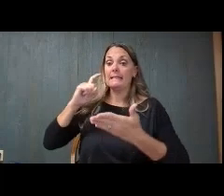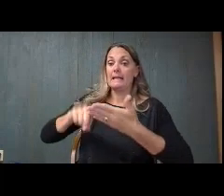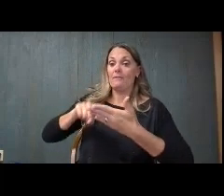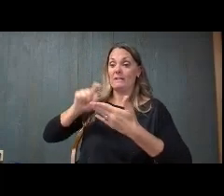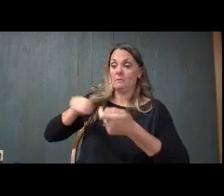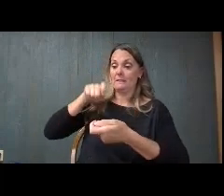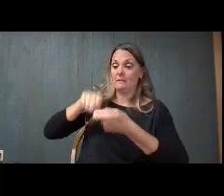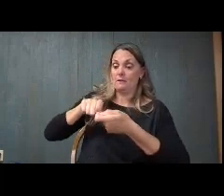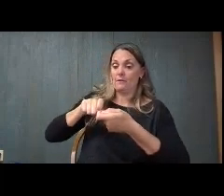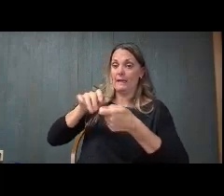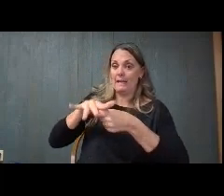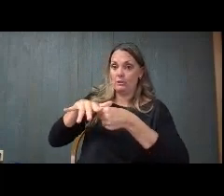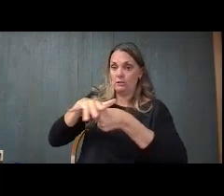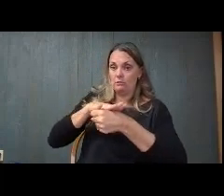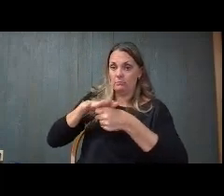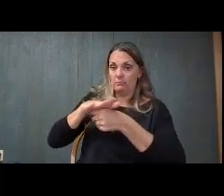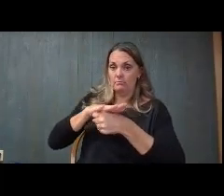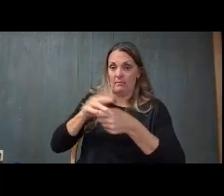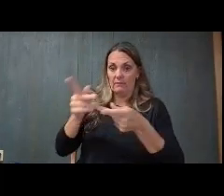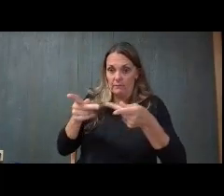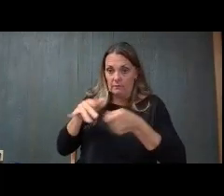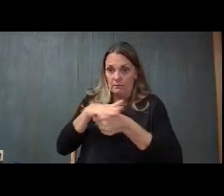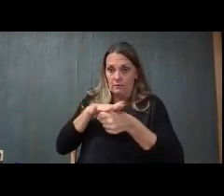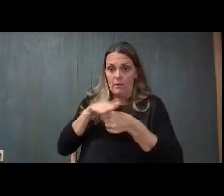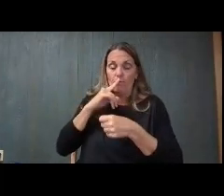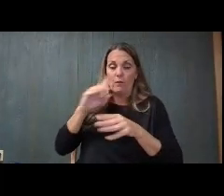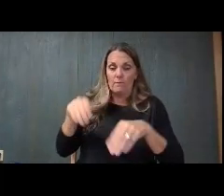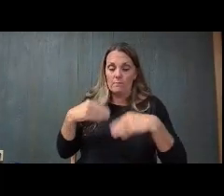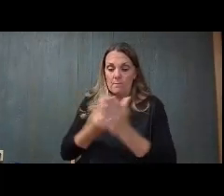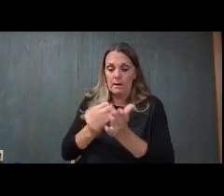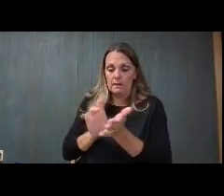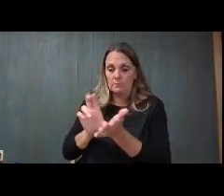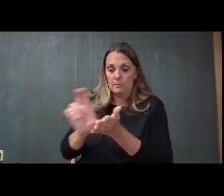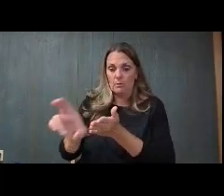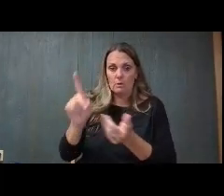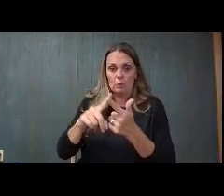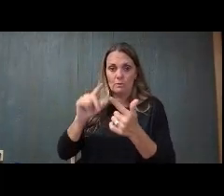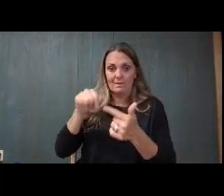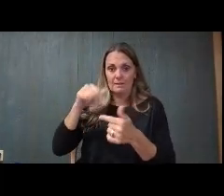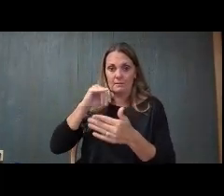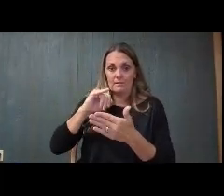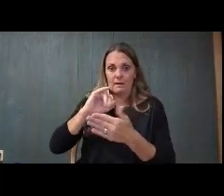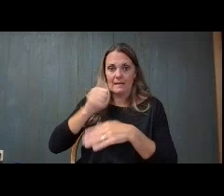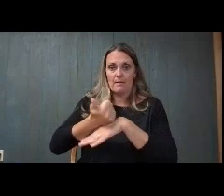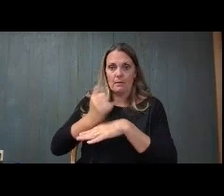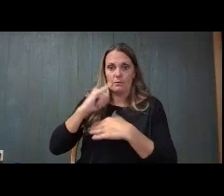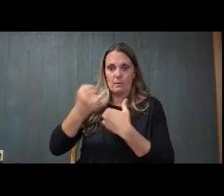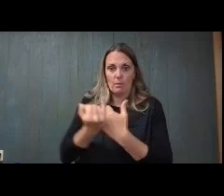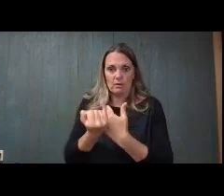and geographical needs for funding to be awarded through the establishment project number two